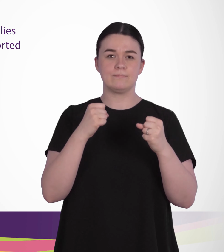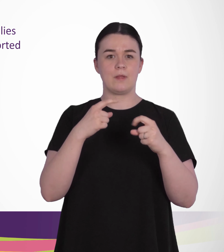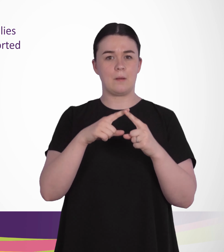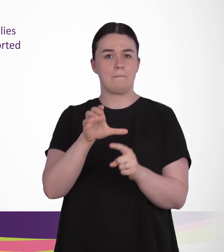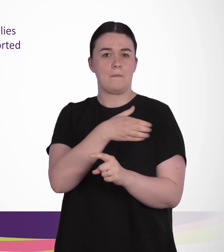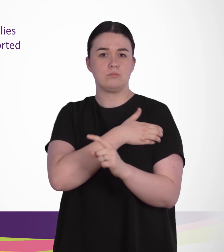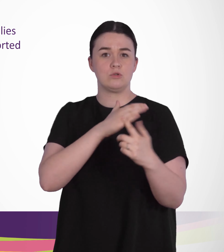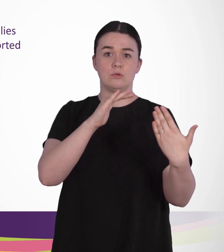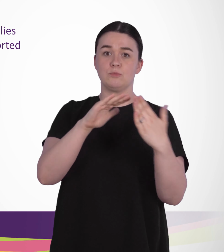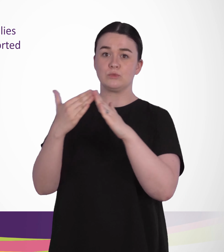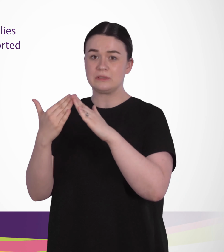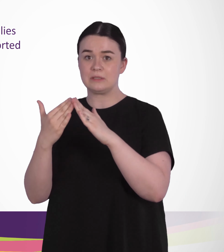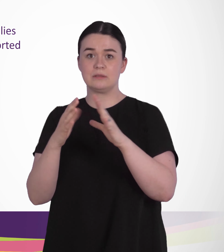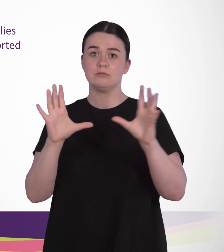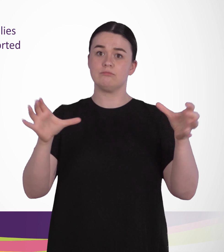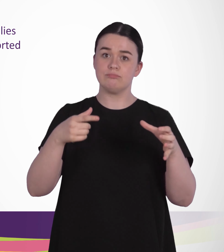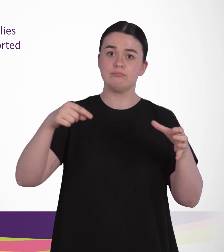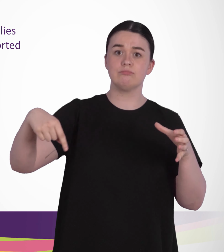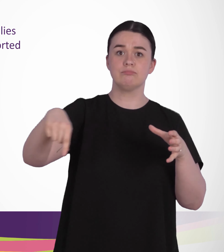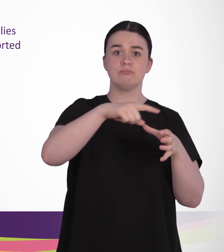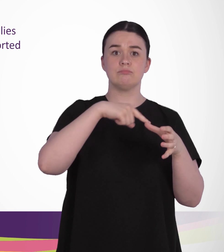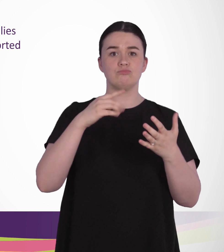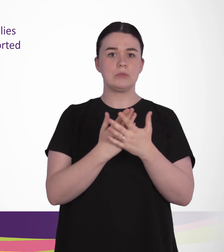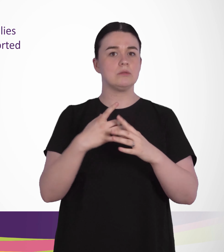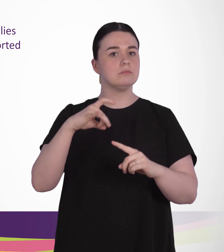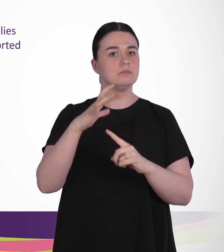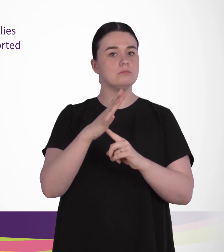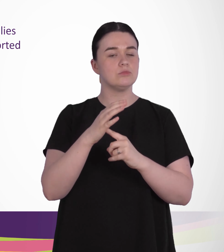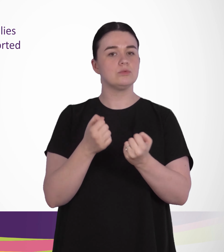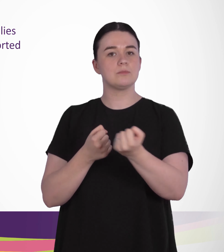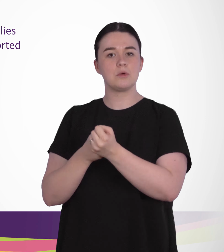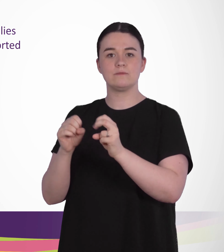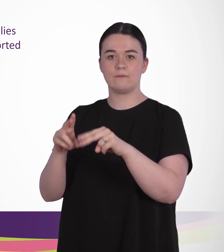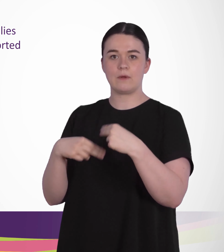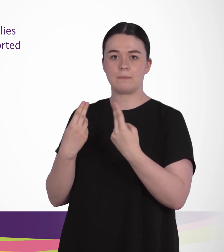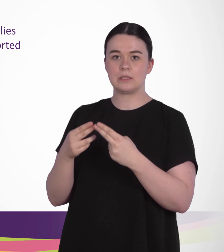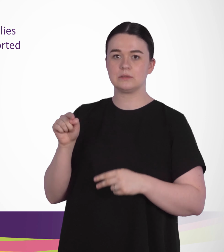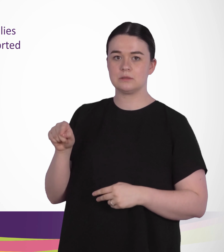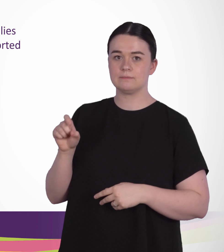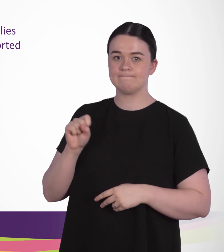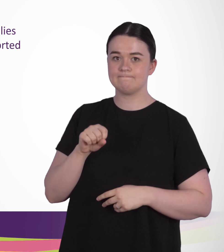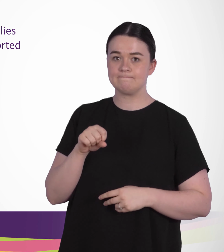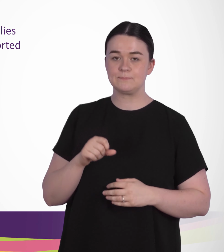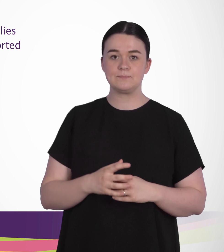empowered community networks is crucial to supporting families to confidently